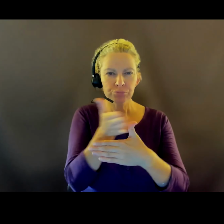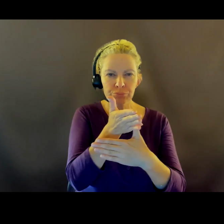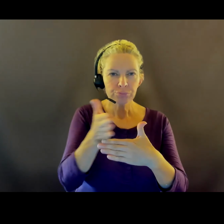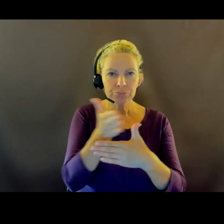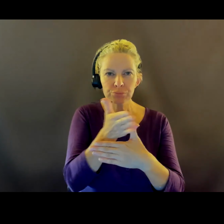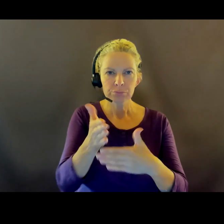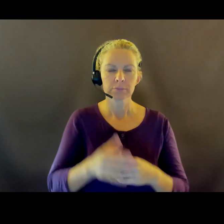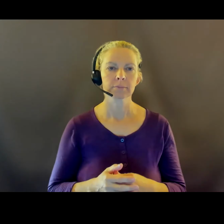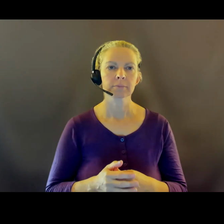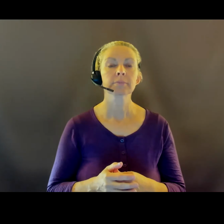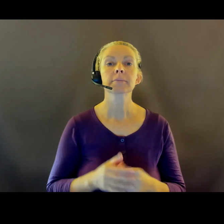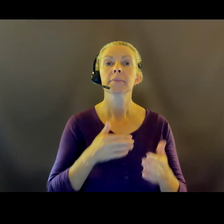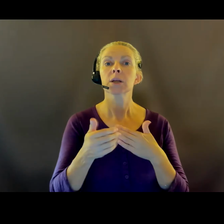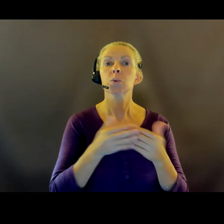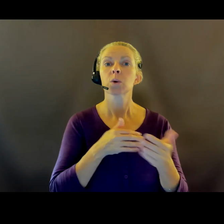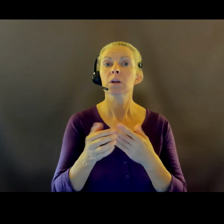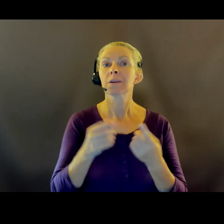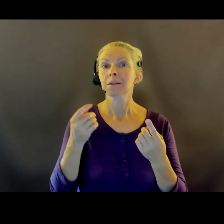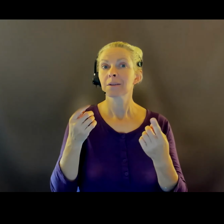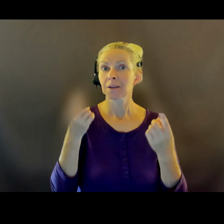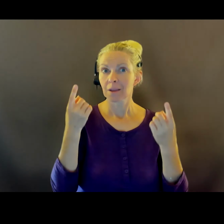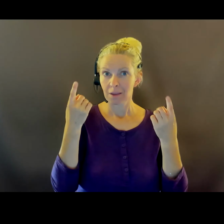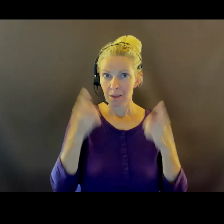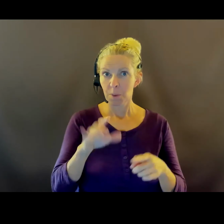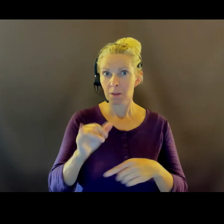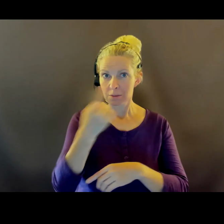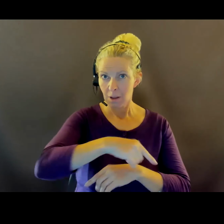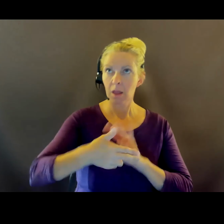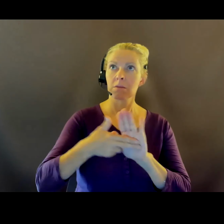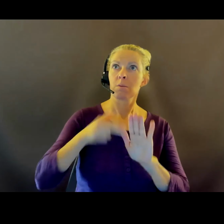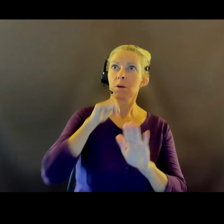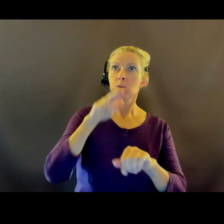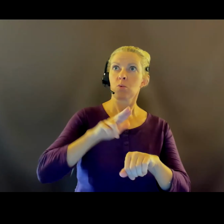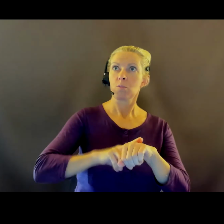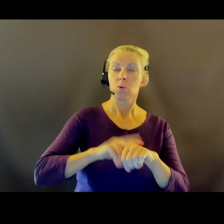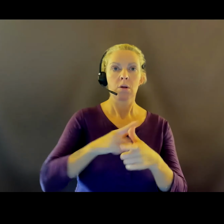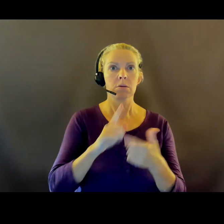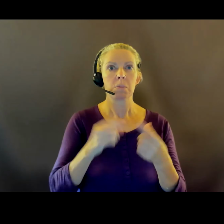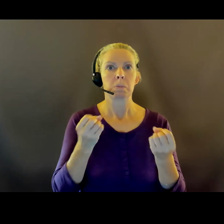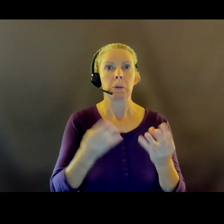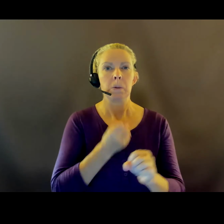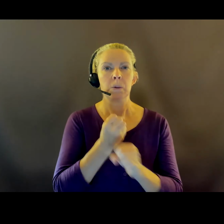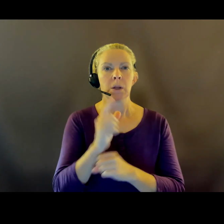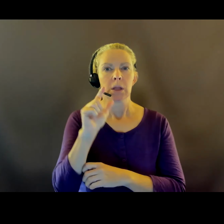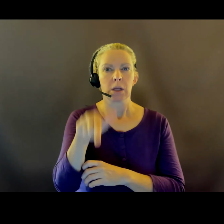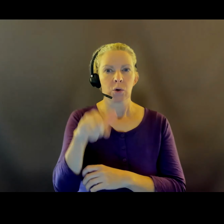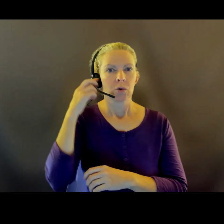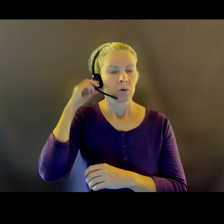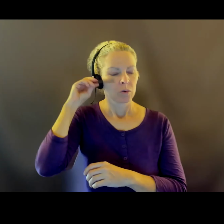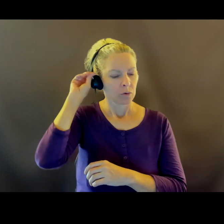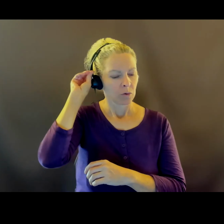Years and years later, what I realized is in this story, my teacher was basically a